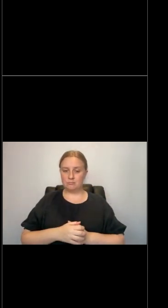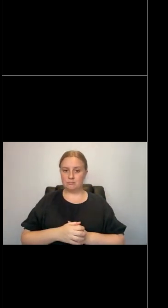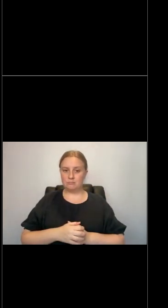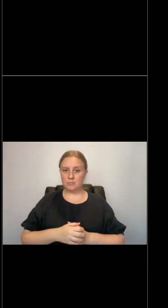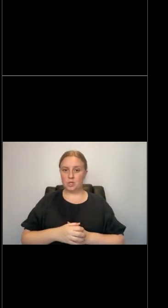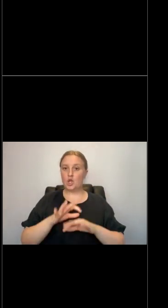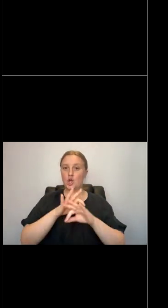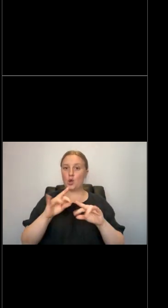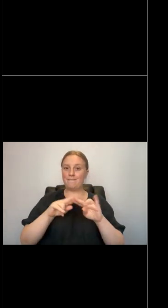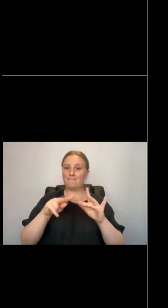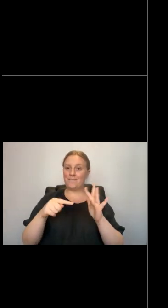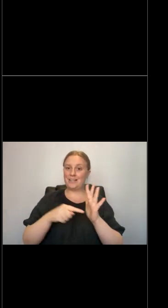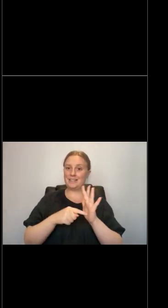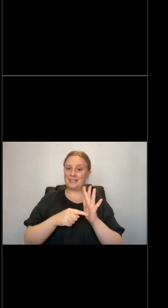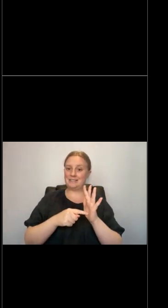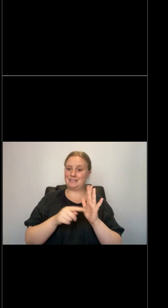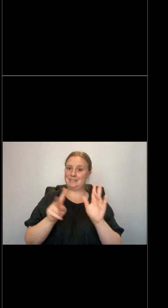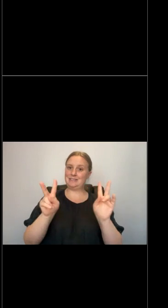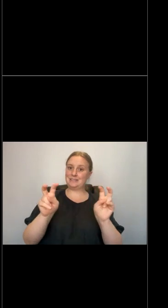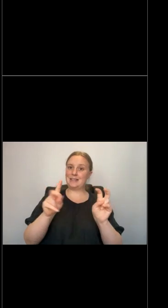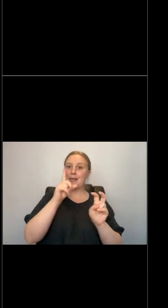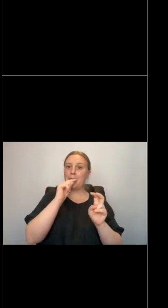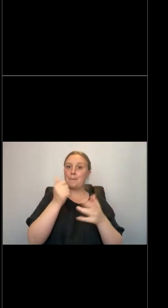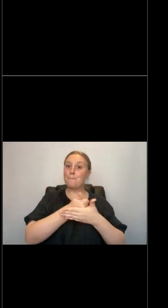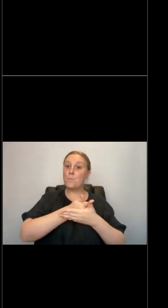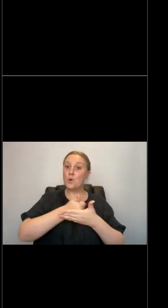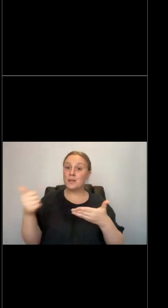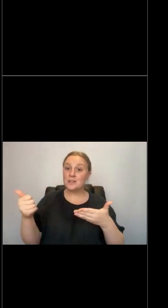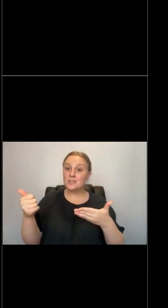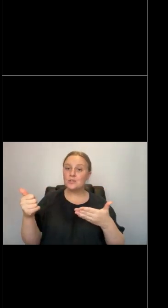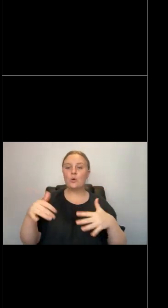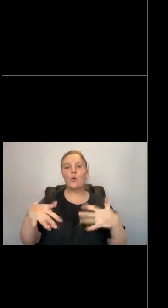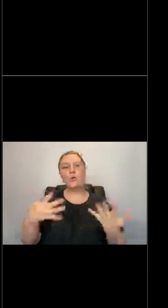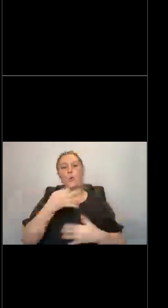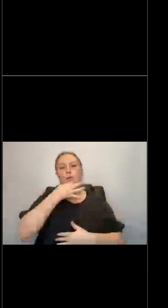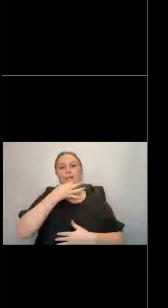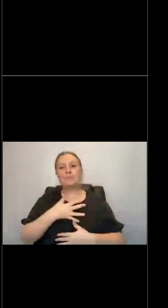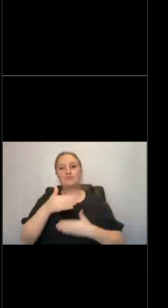So as you can imagine, somebody who is, say, for example,